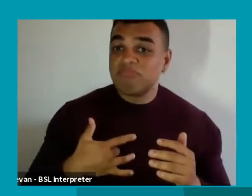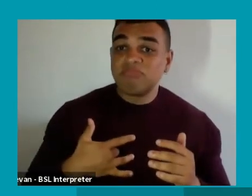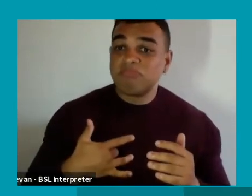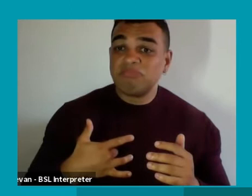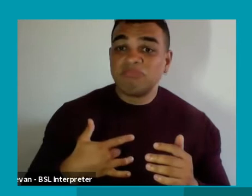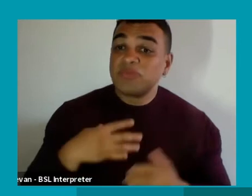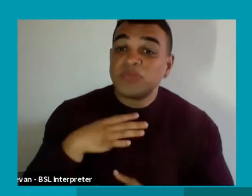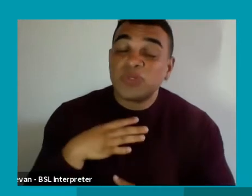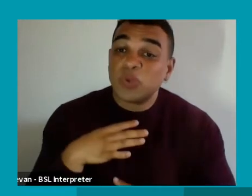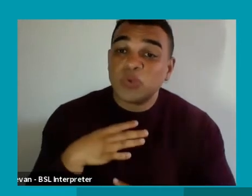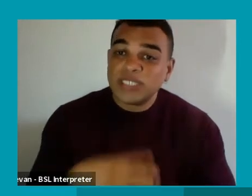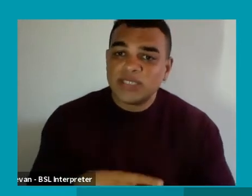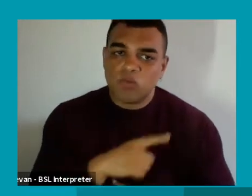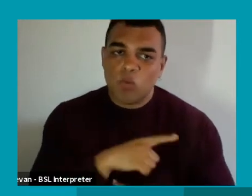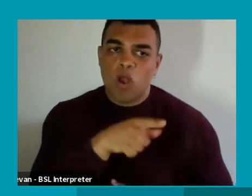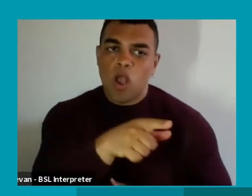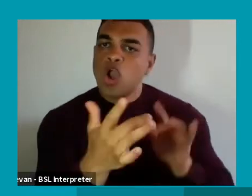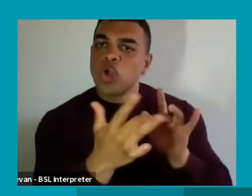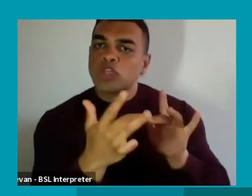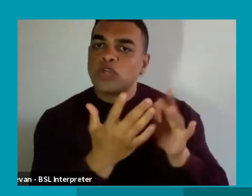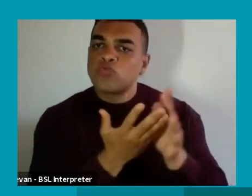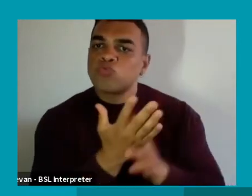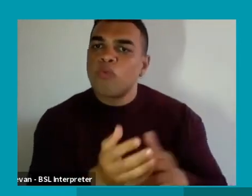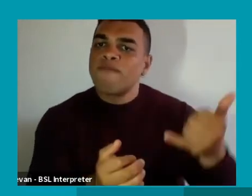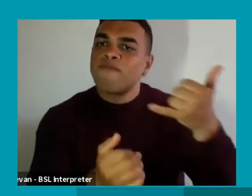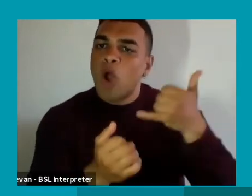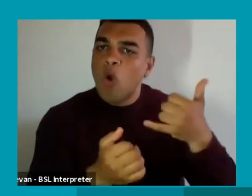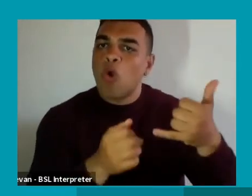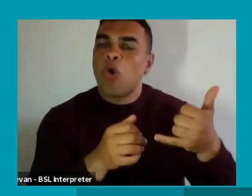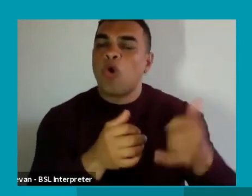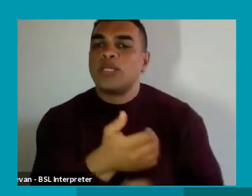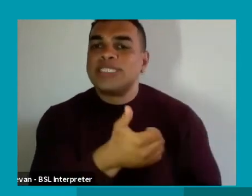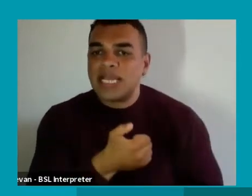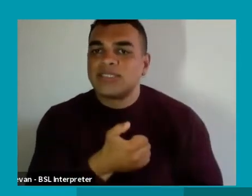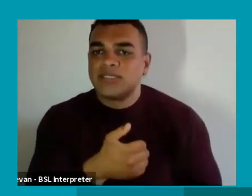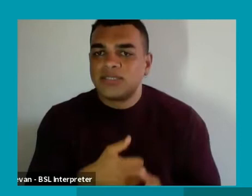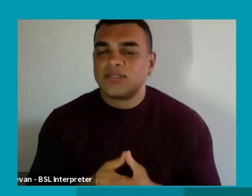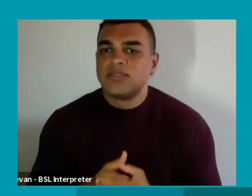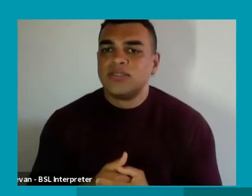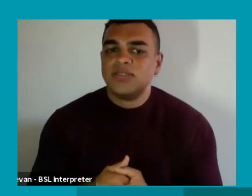isn't necessary and it does again. Give them a chance to judge harshly against you because of where you live.